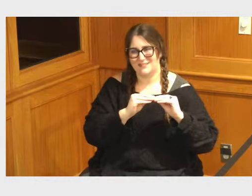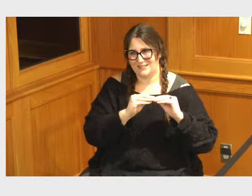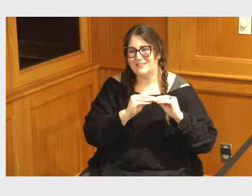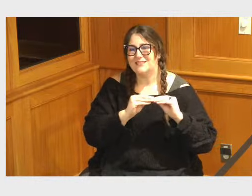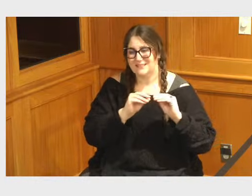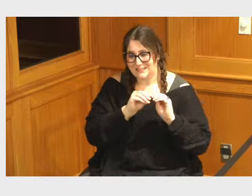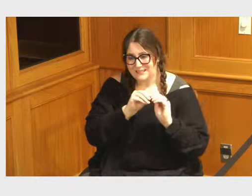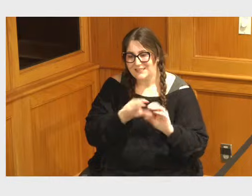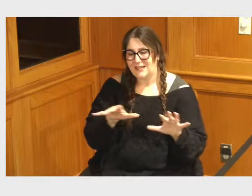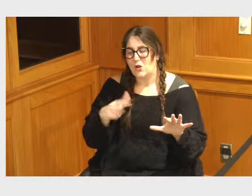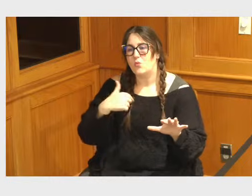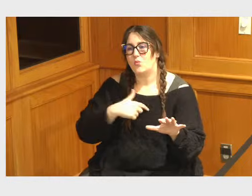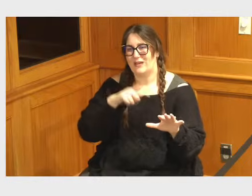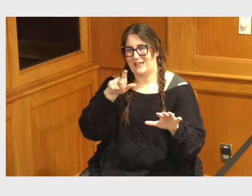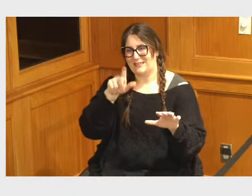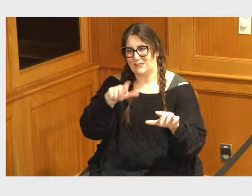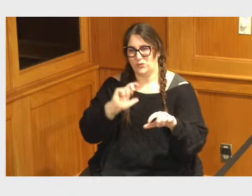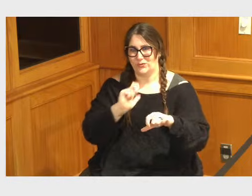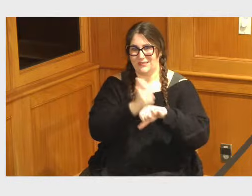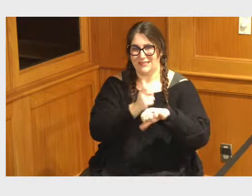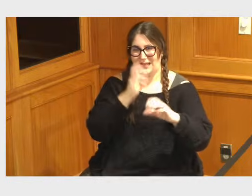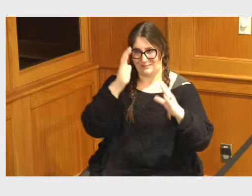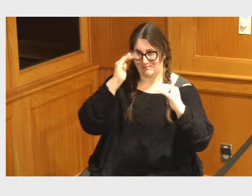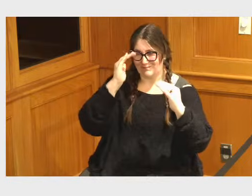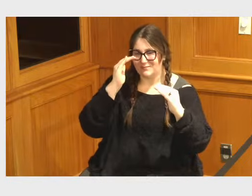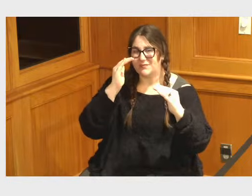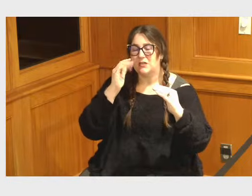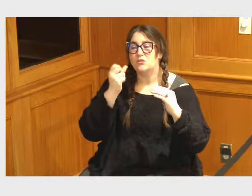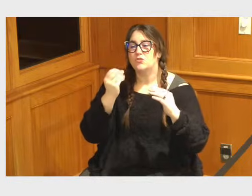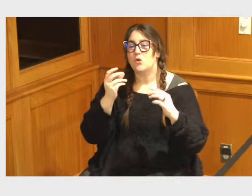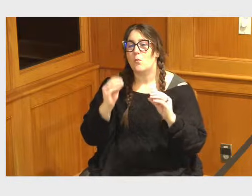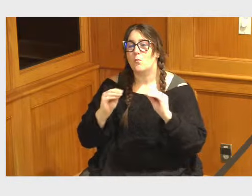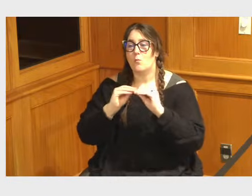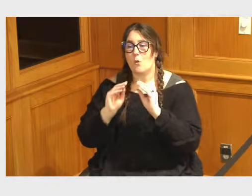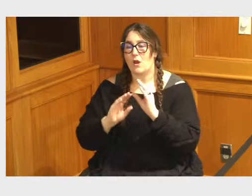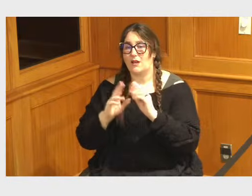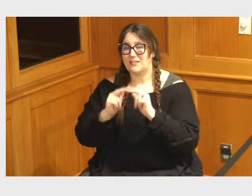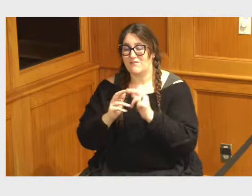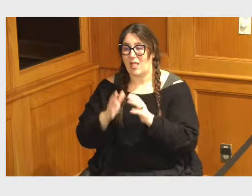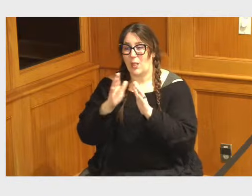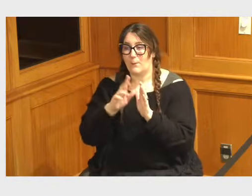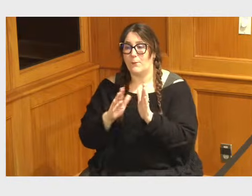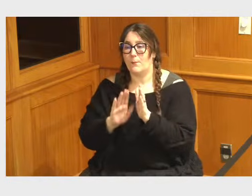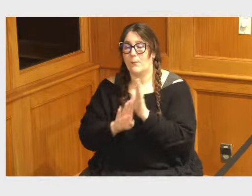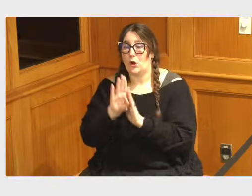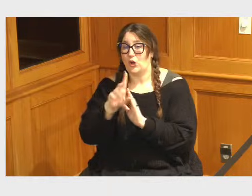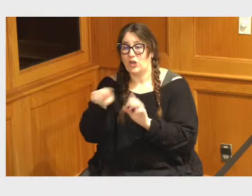that expectation over time so developers will do that work over time and communities can engage in